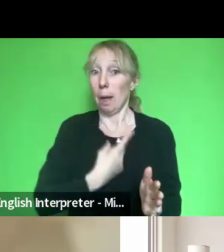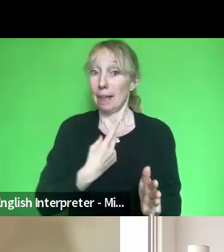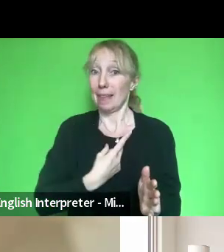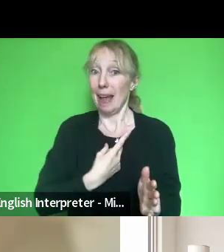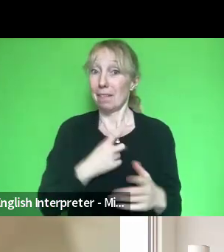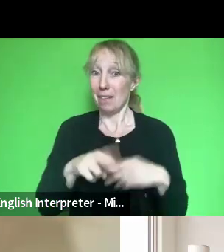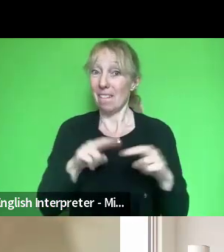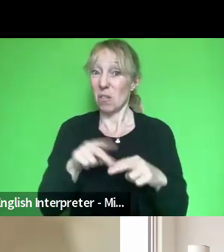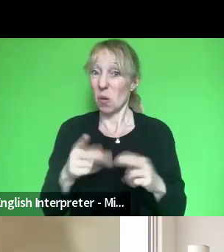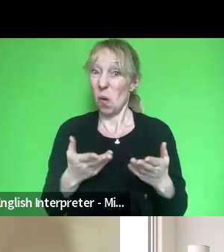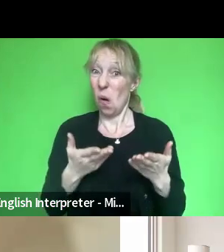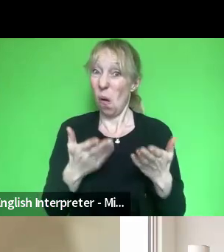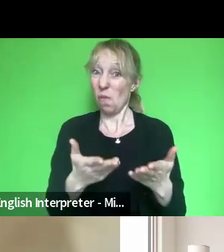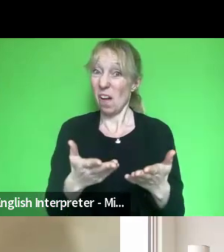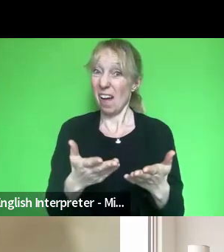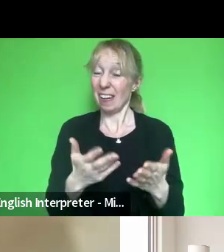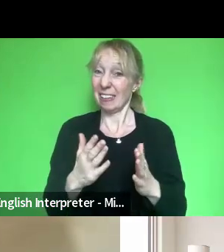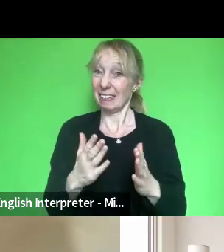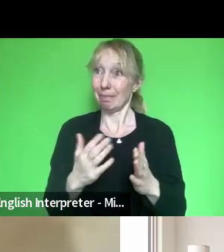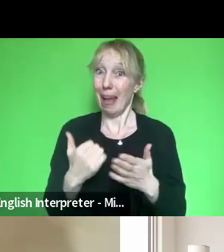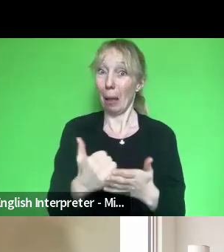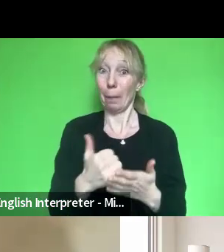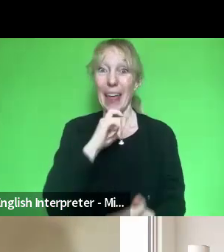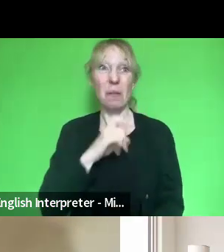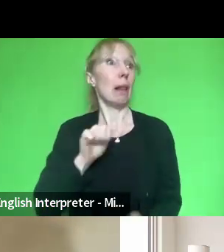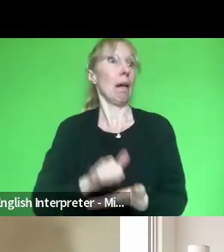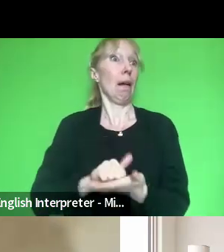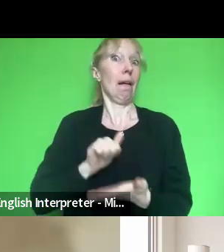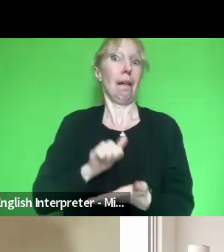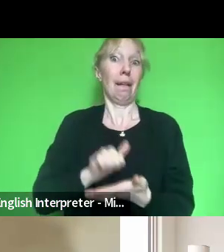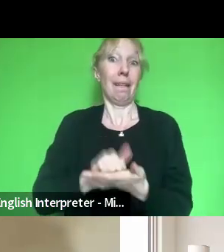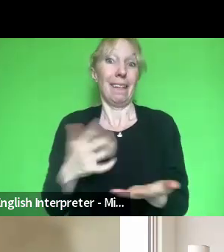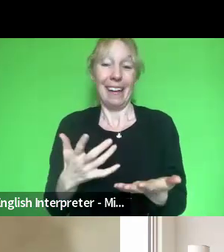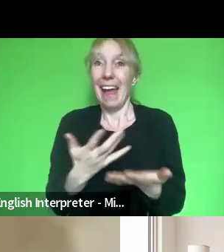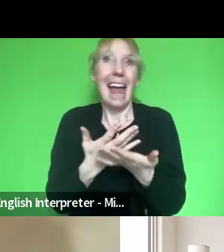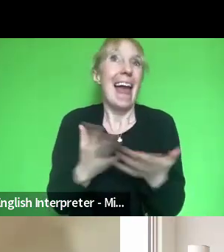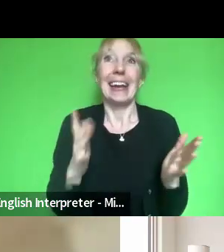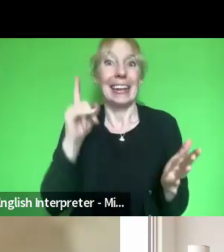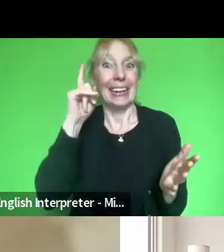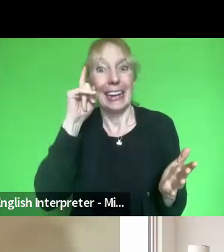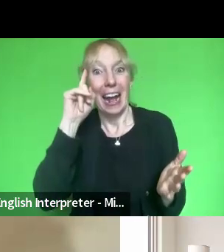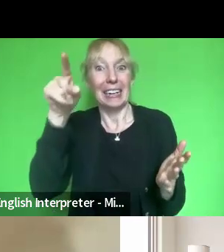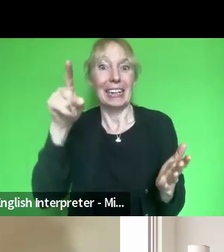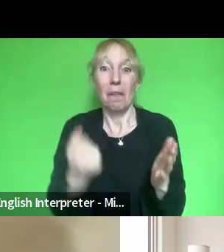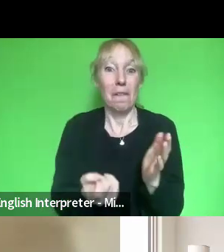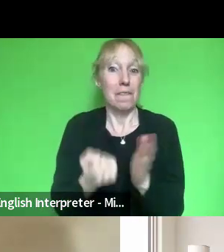hand off for, for some help with any initiative, any event. And, you know, see if you like it. I think that's,